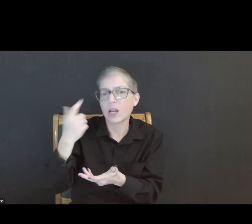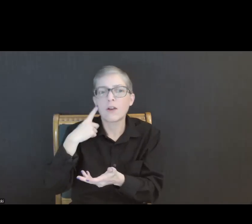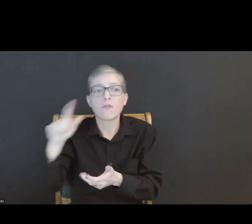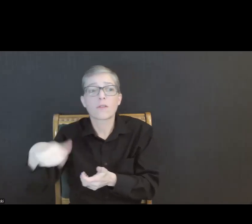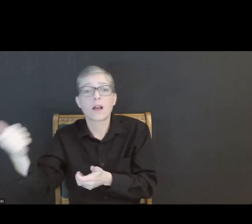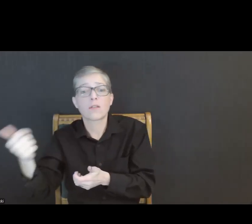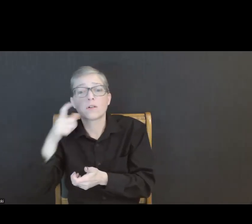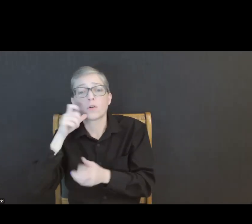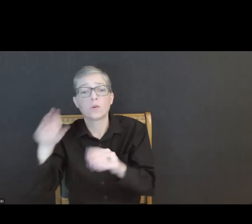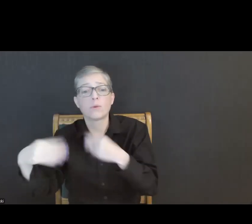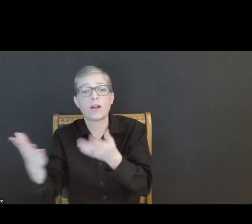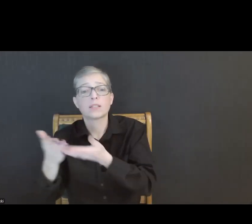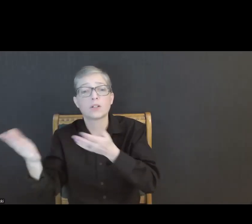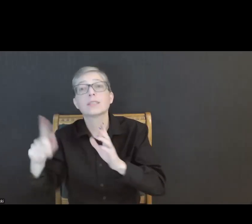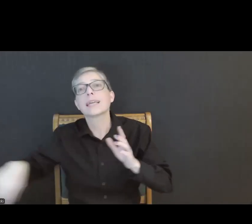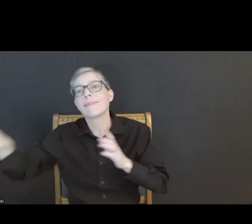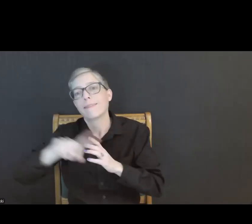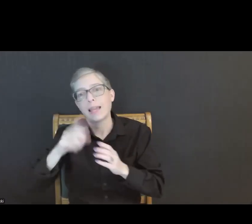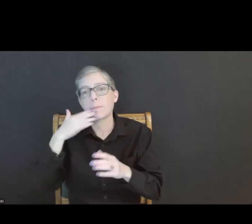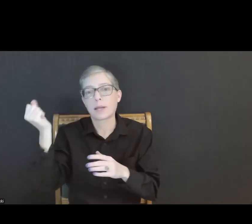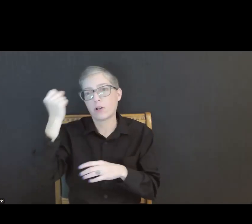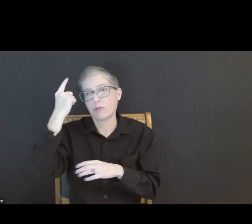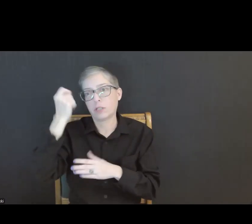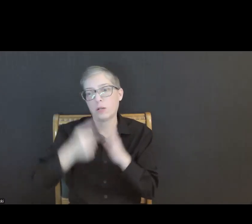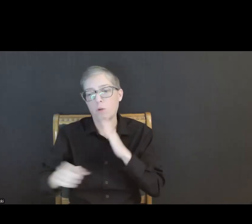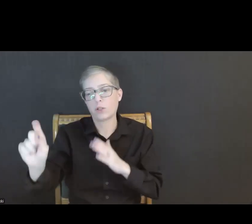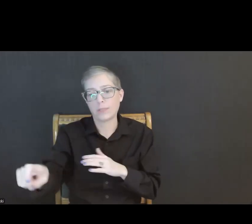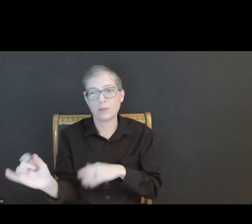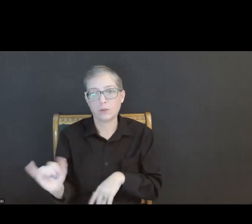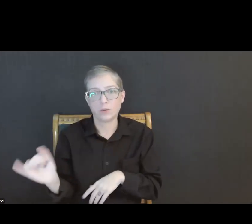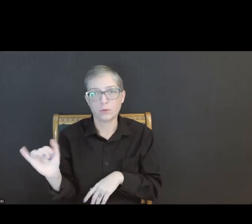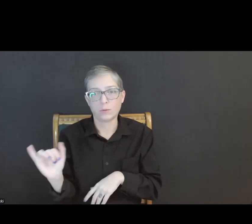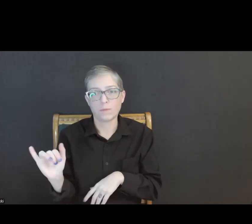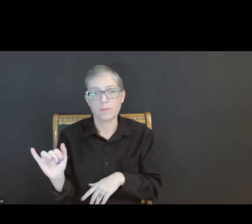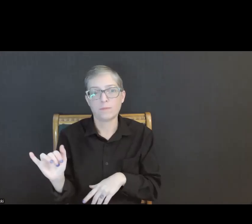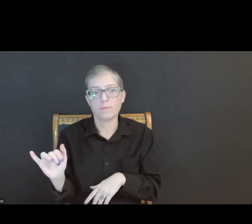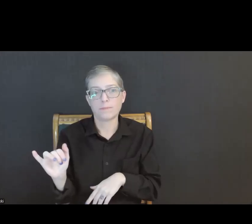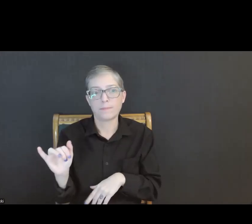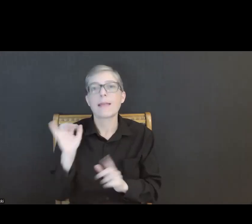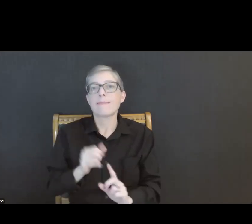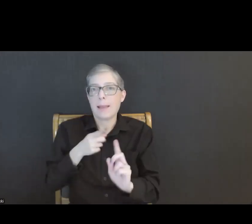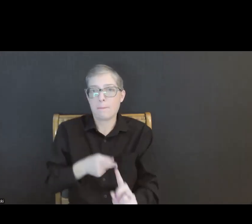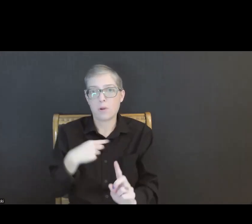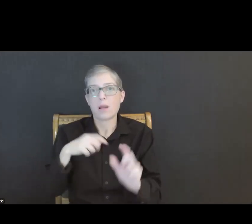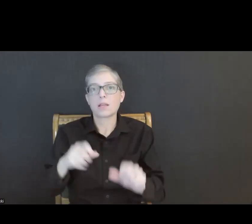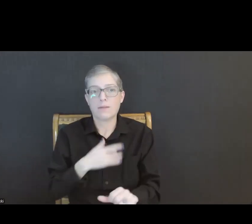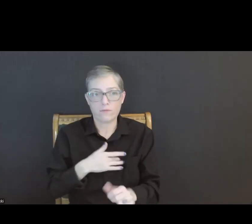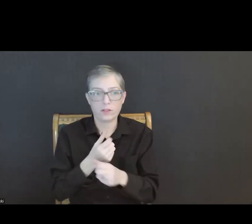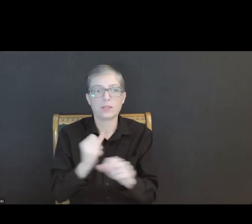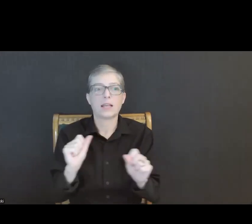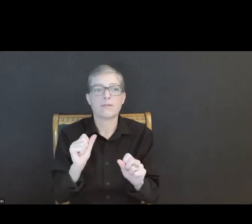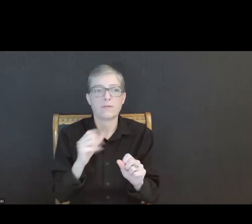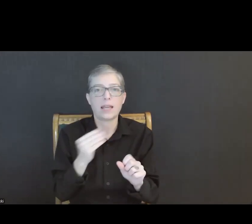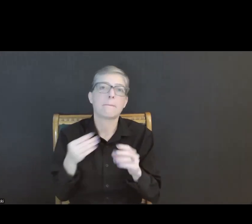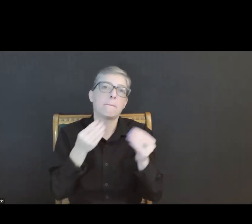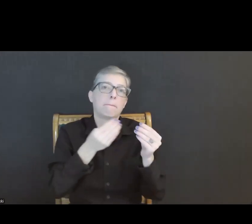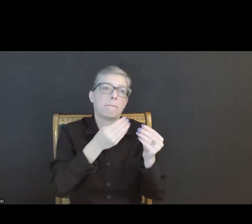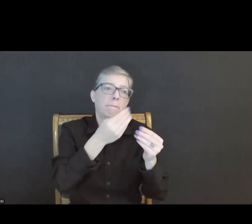can understand what it is that you need then I can feel safe then I can then give that to my client